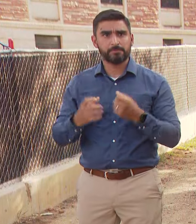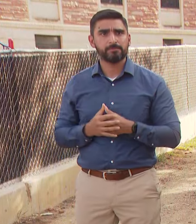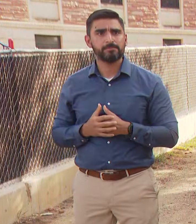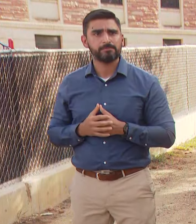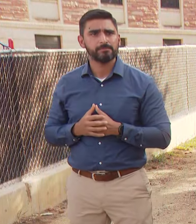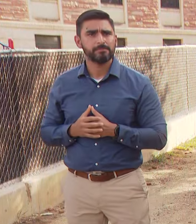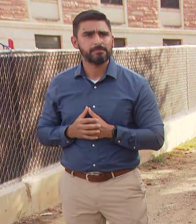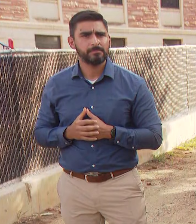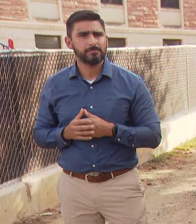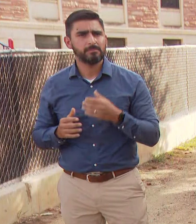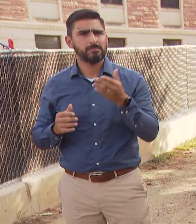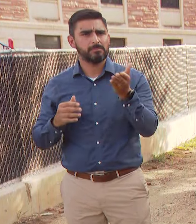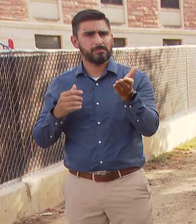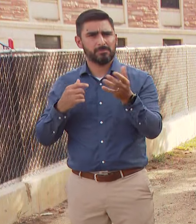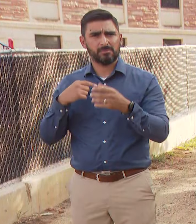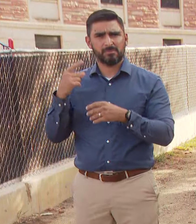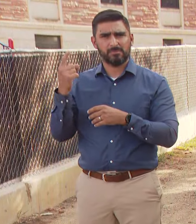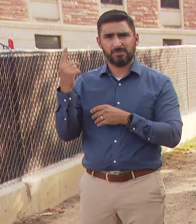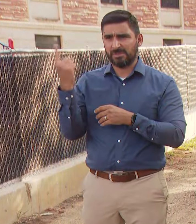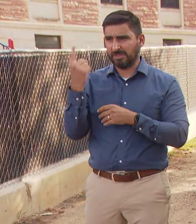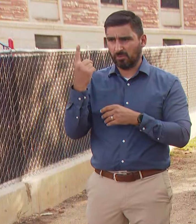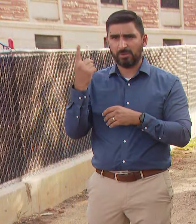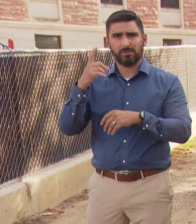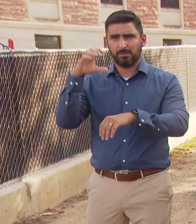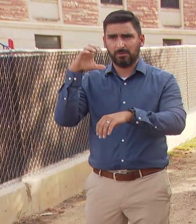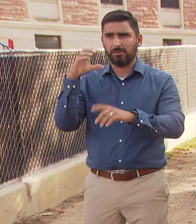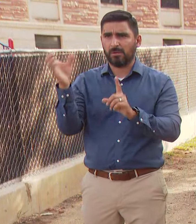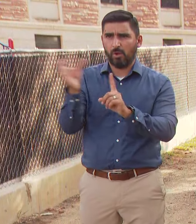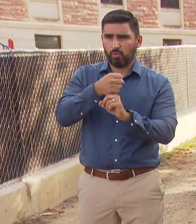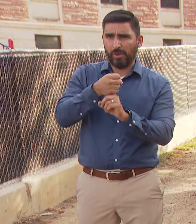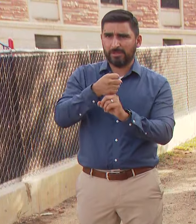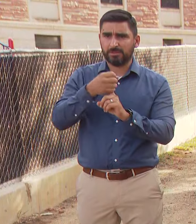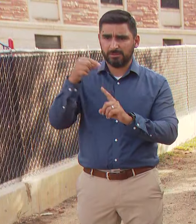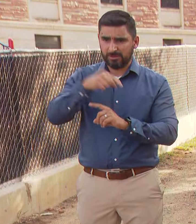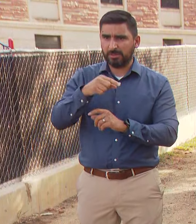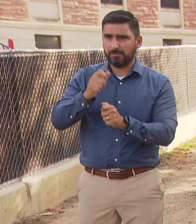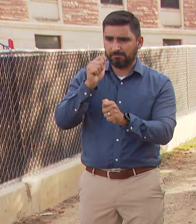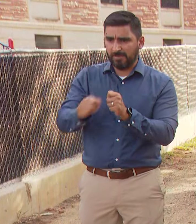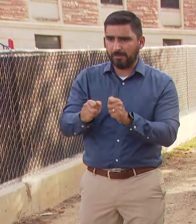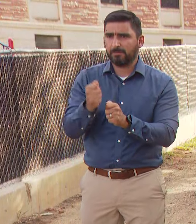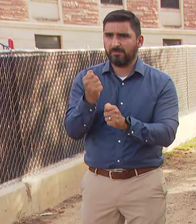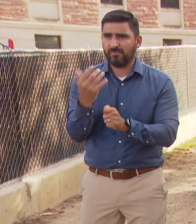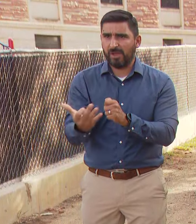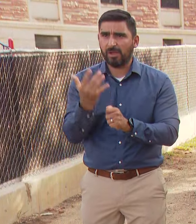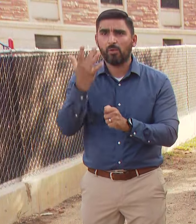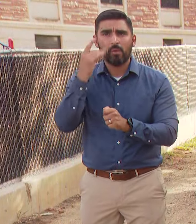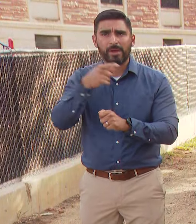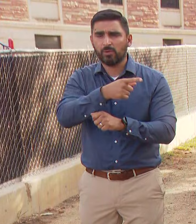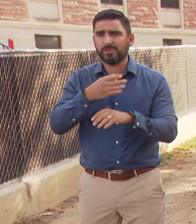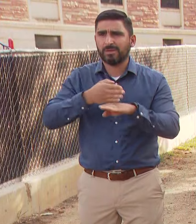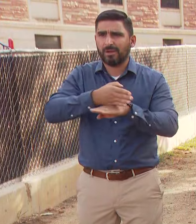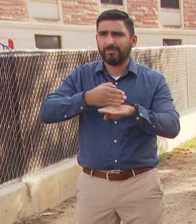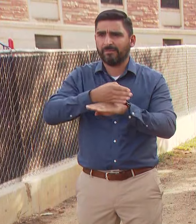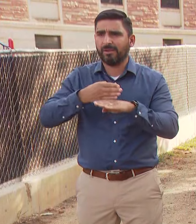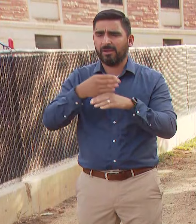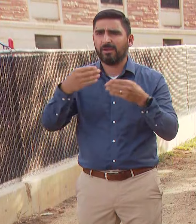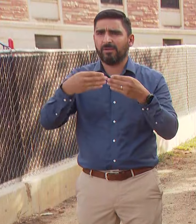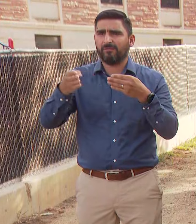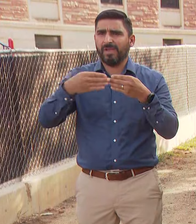go ahead. Yeah, we're hearing that a person was taken into custody after sparking the fire as a result of fence cutting. Is there any truth to that sheriff? Do you want to talk to that?